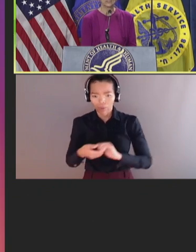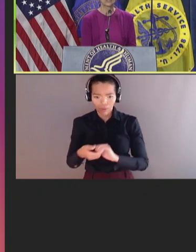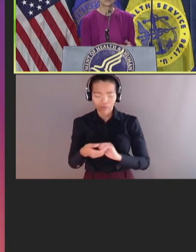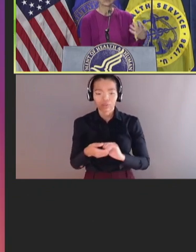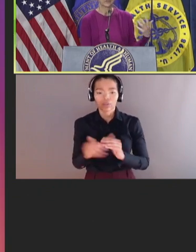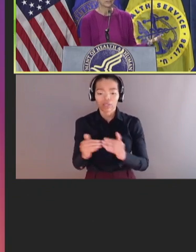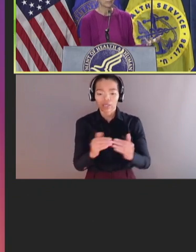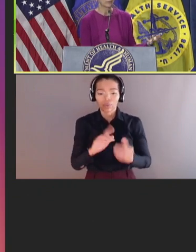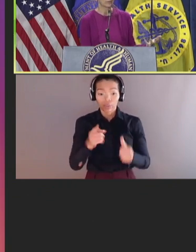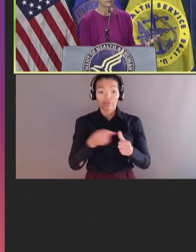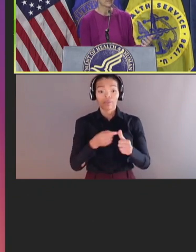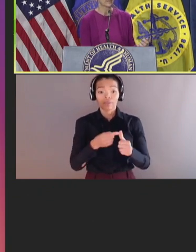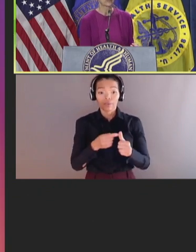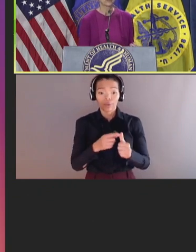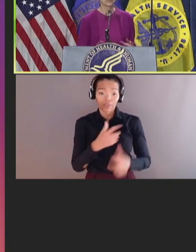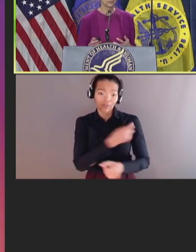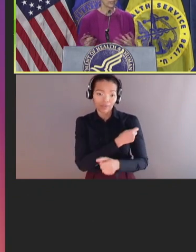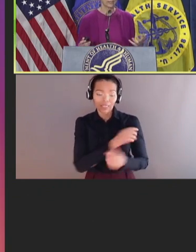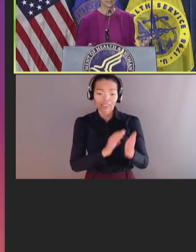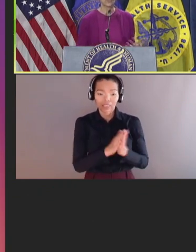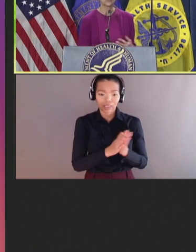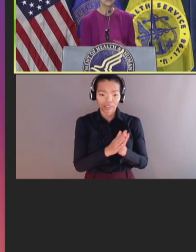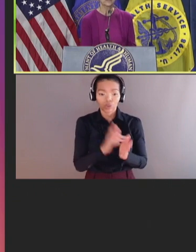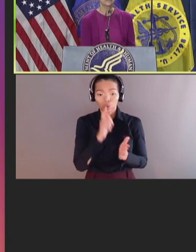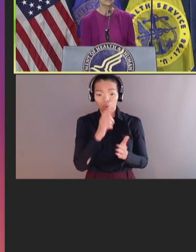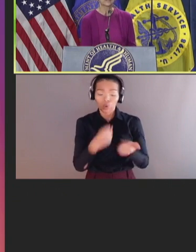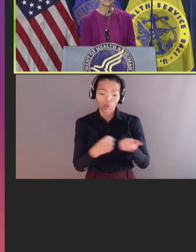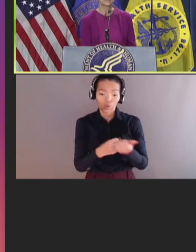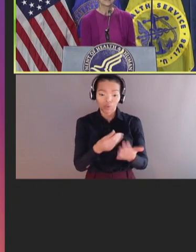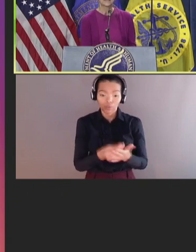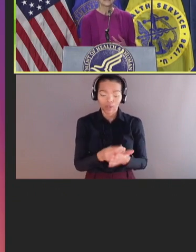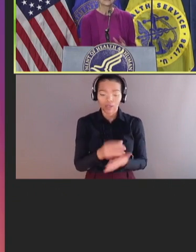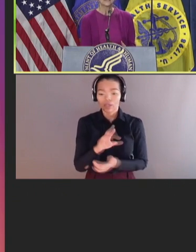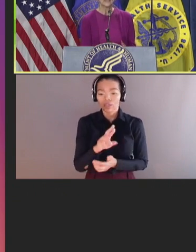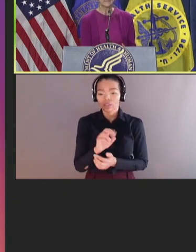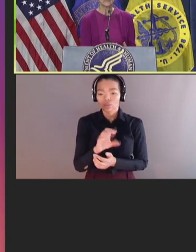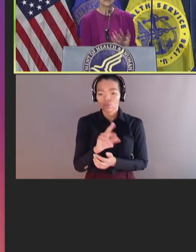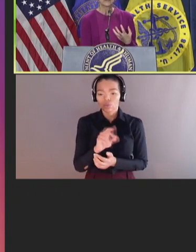which was funded by Rockefeller. This -- again, so many of us, at the time,